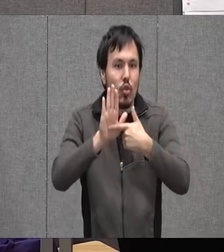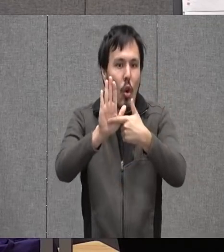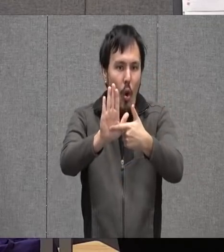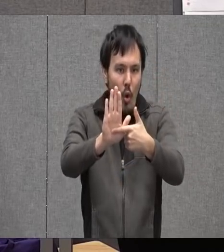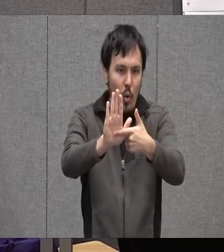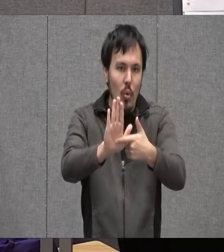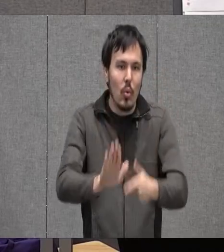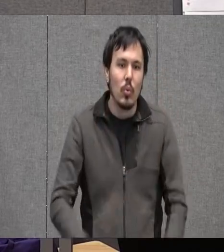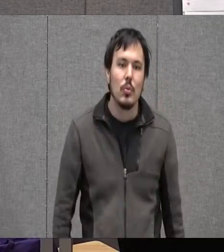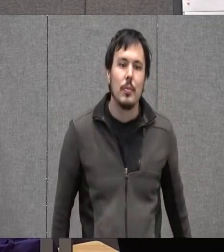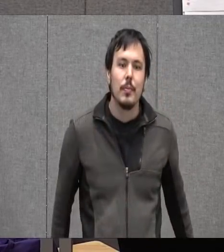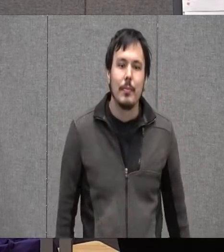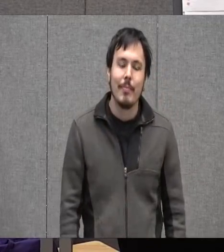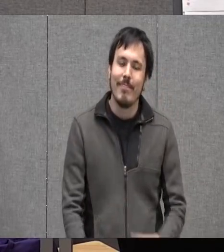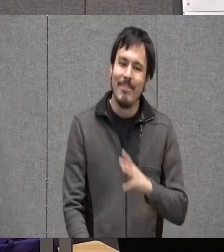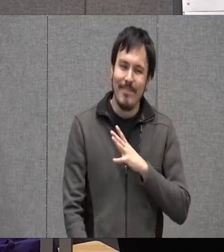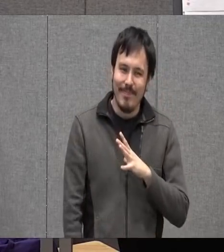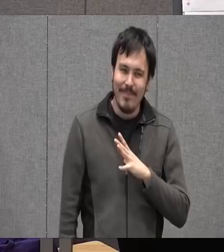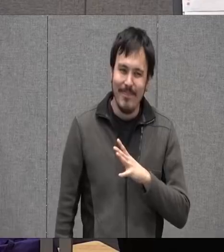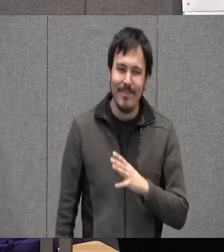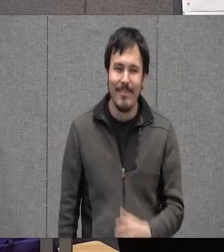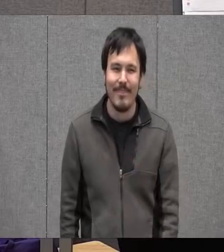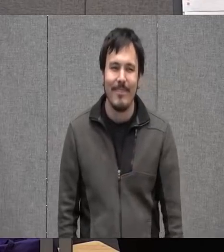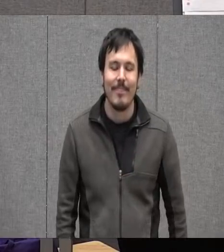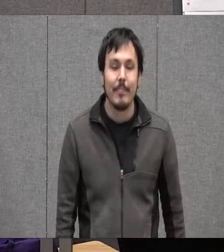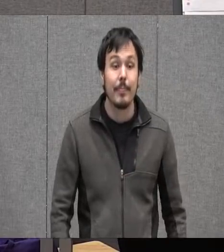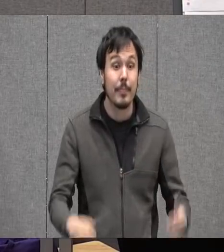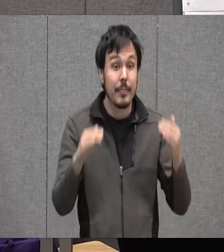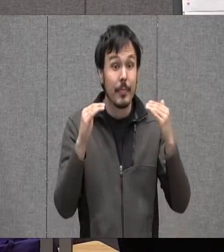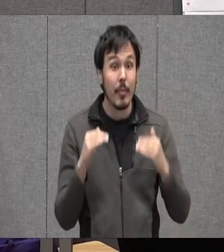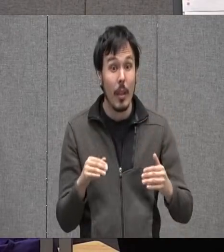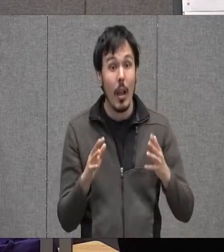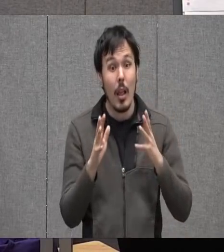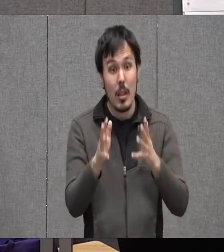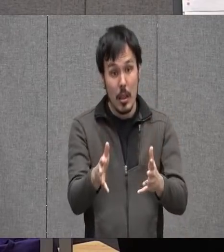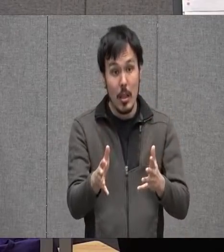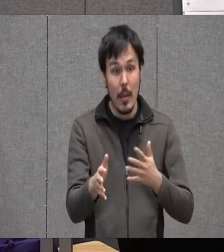All right, so this time I'm going to leave my explanation